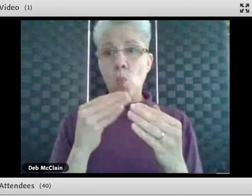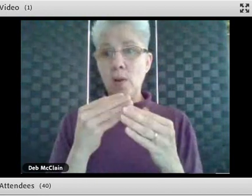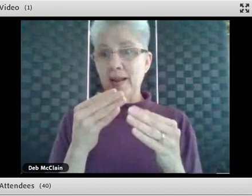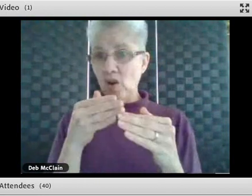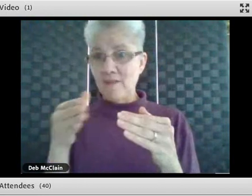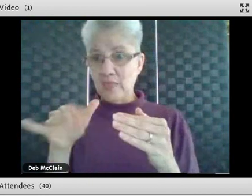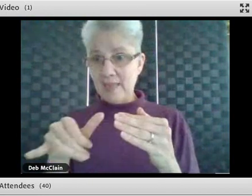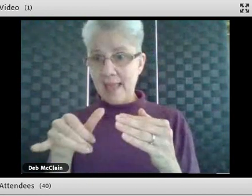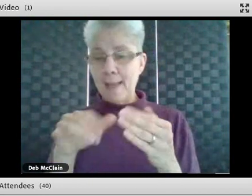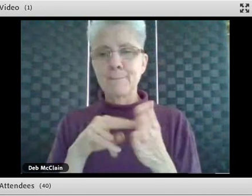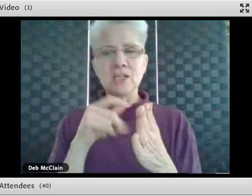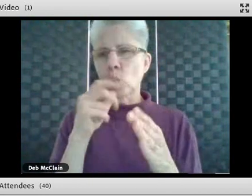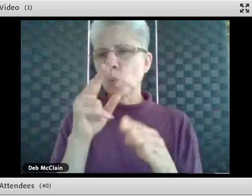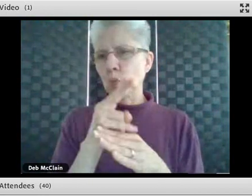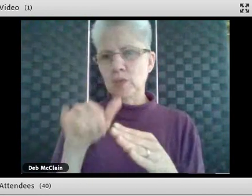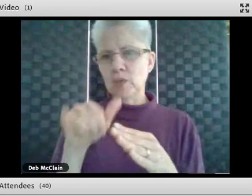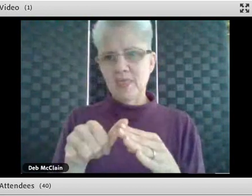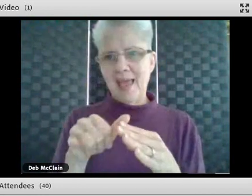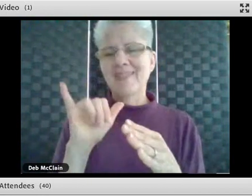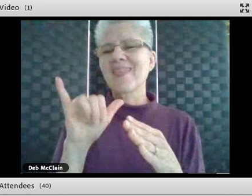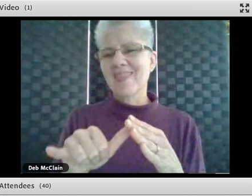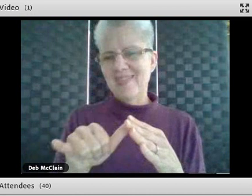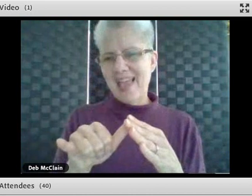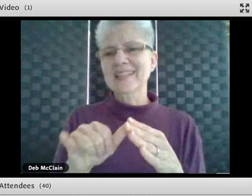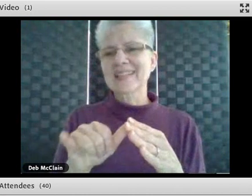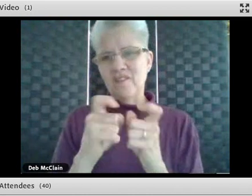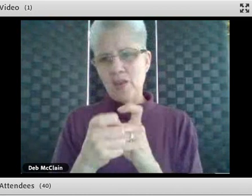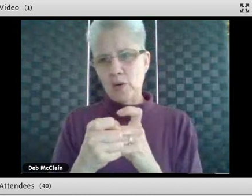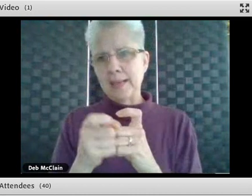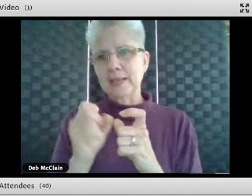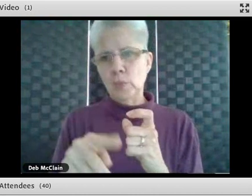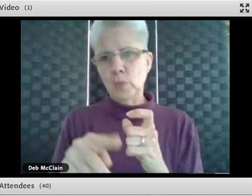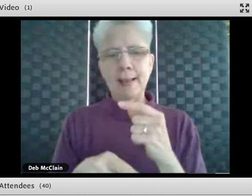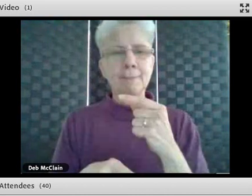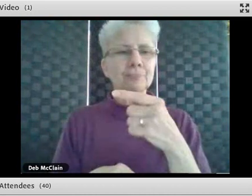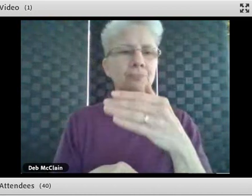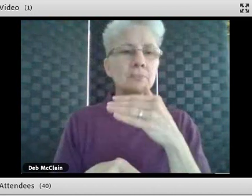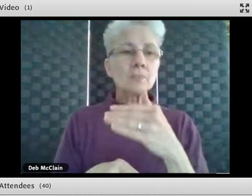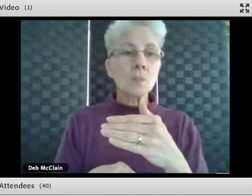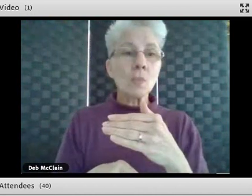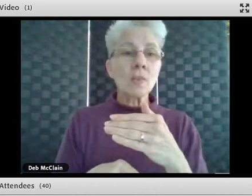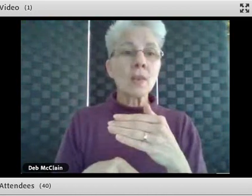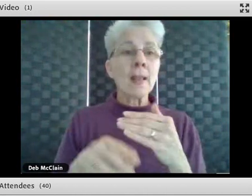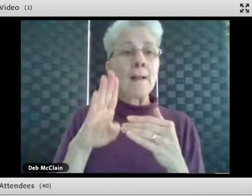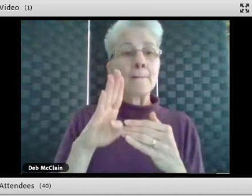means you don't use that. That's the variant, right? Then BT for "broader term."